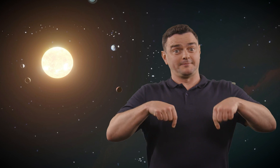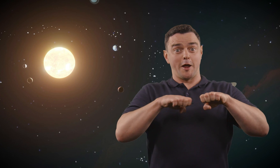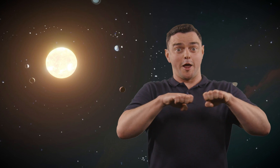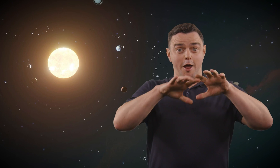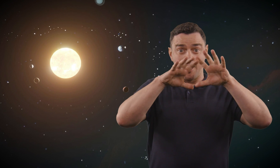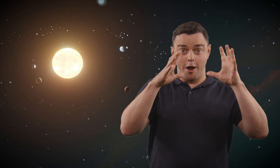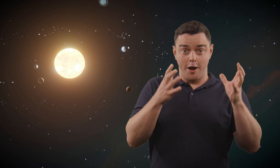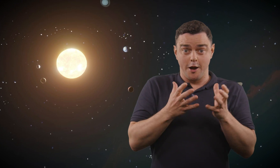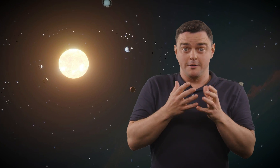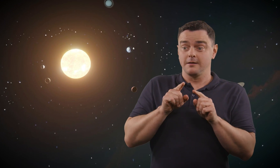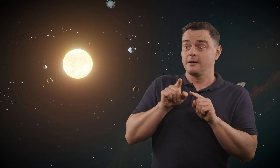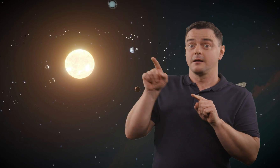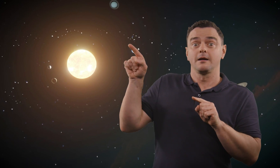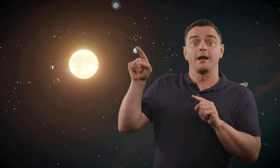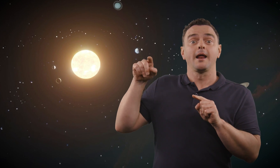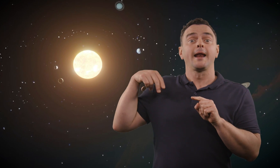The nearest star to the Earth is the sun.